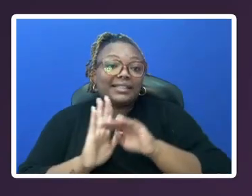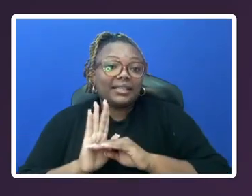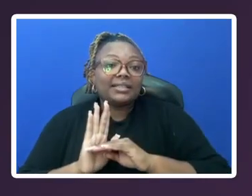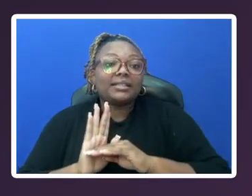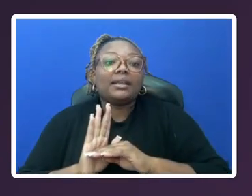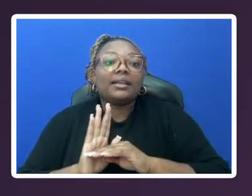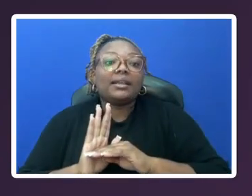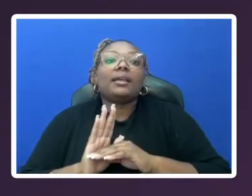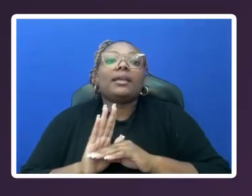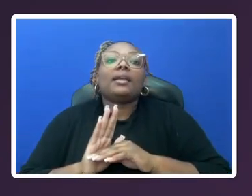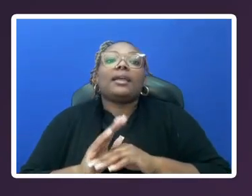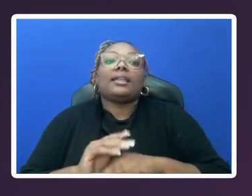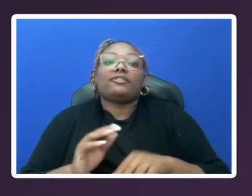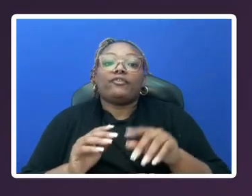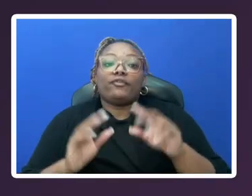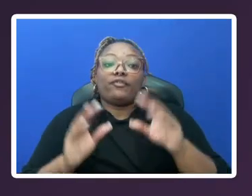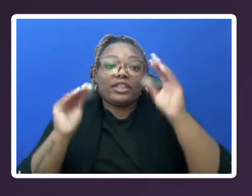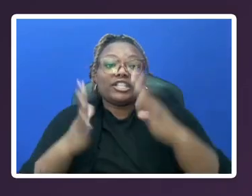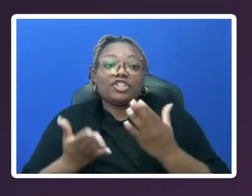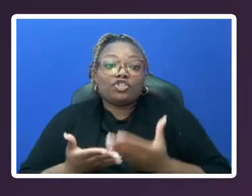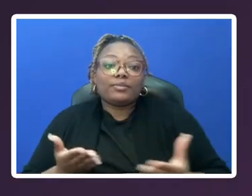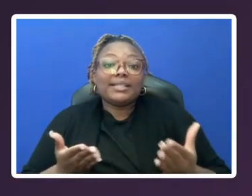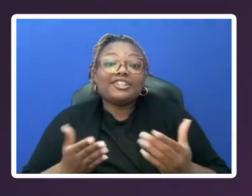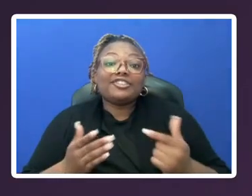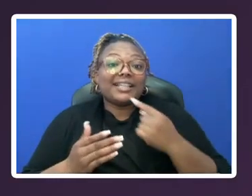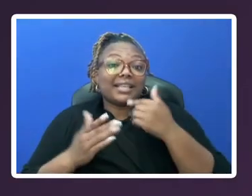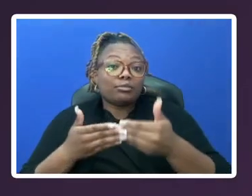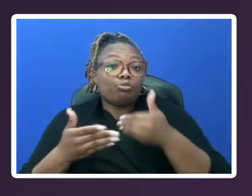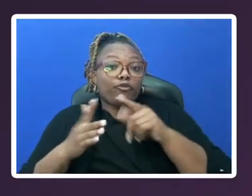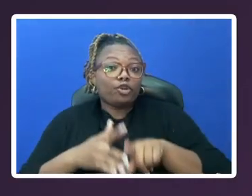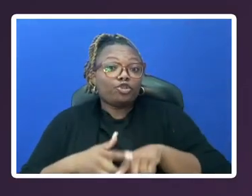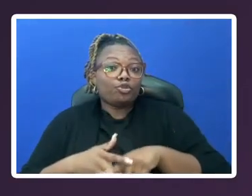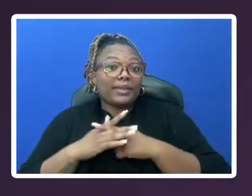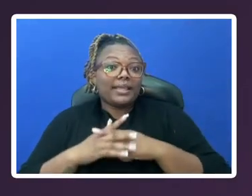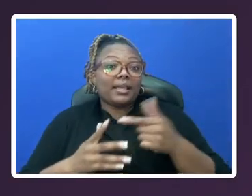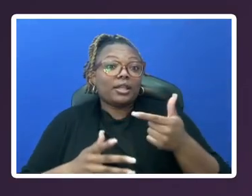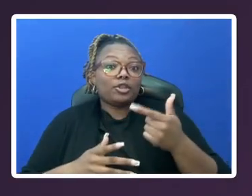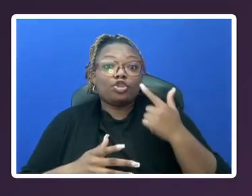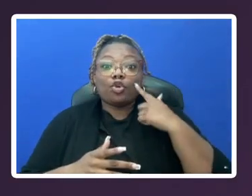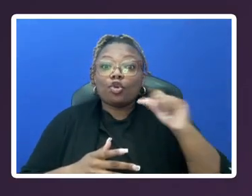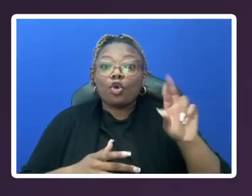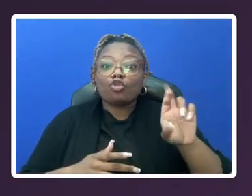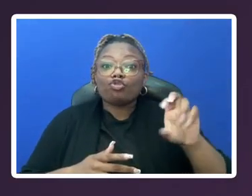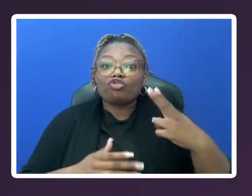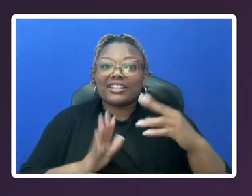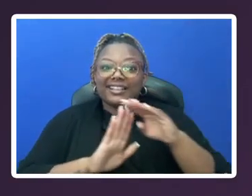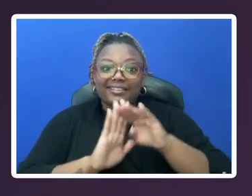it says, before you begin in the Gold Rush lesson, we had really looked toward learning